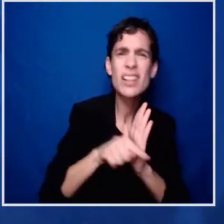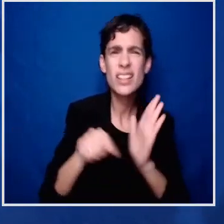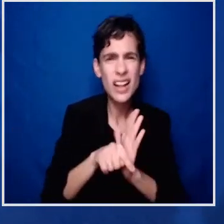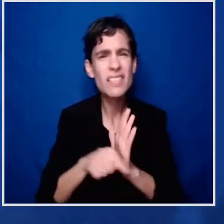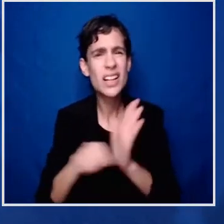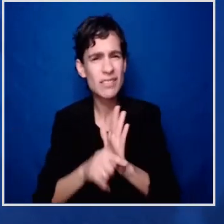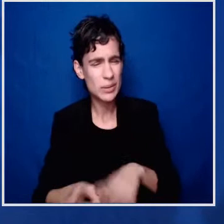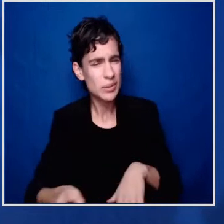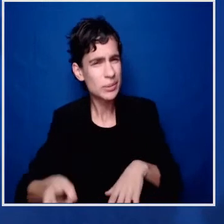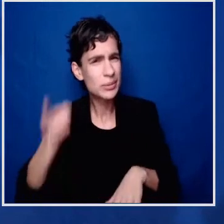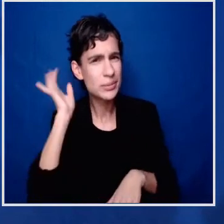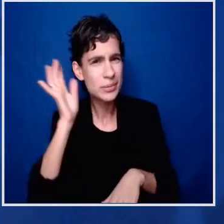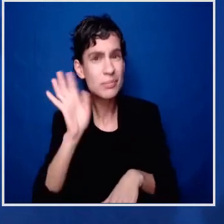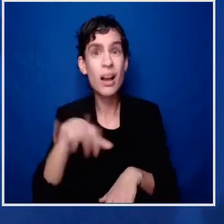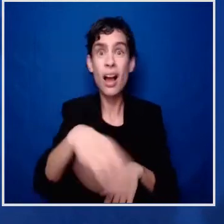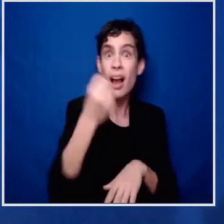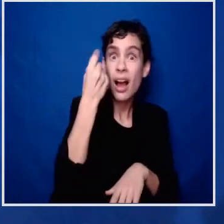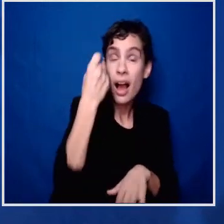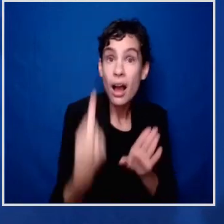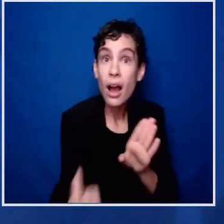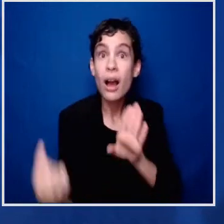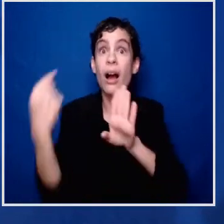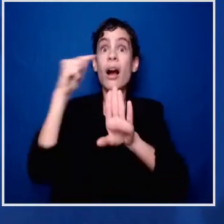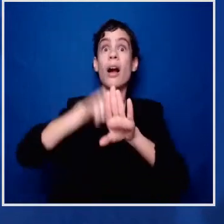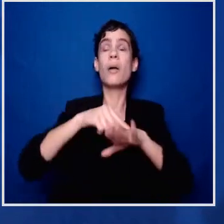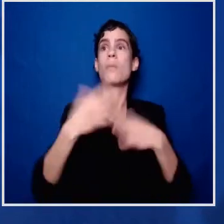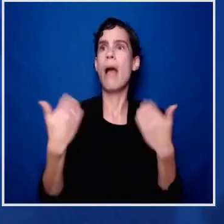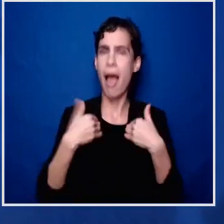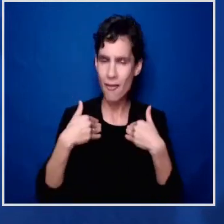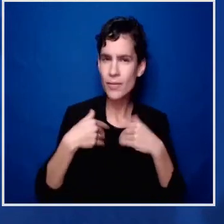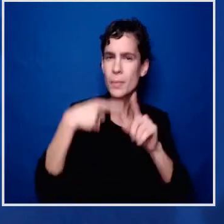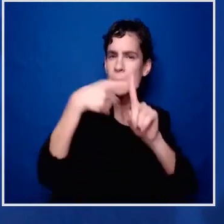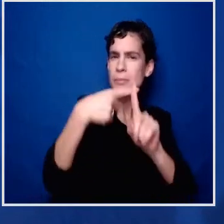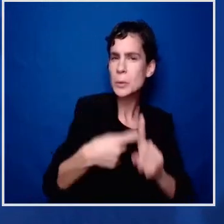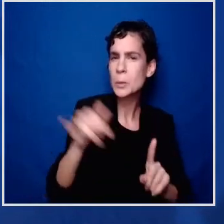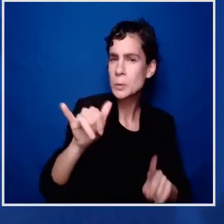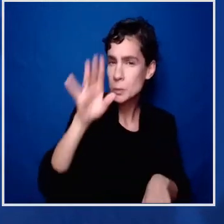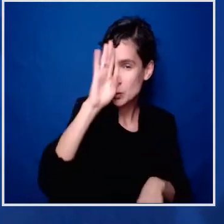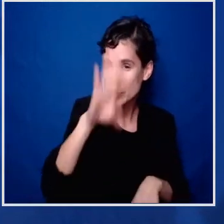THE COUNTRY THAT HAVE PROVIDED